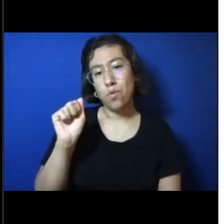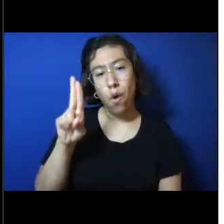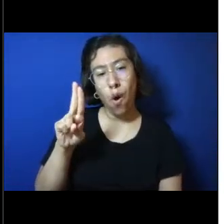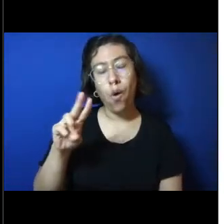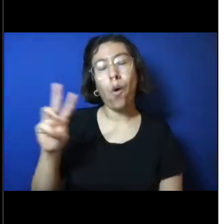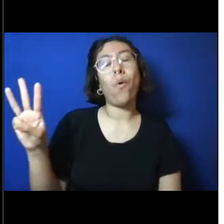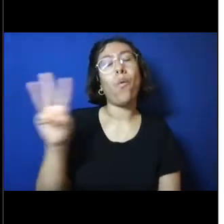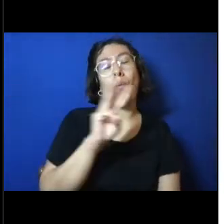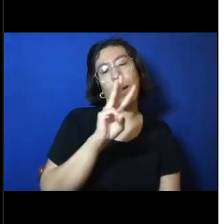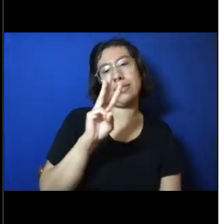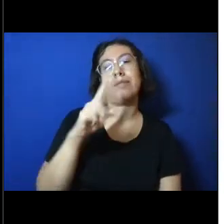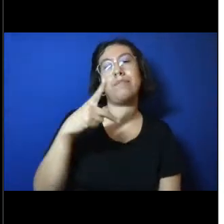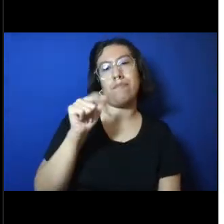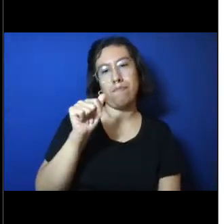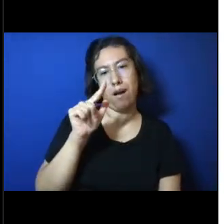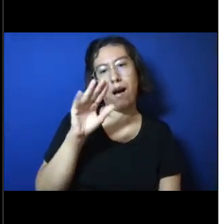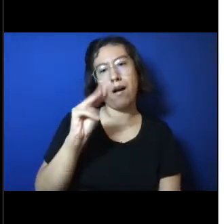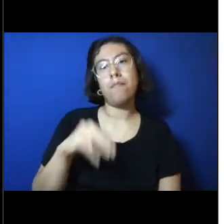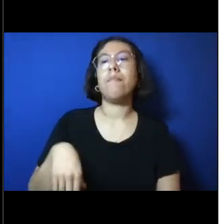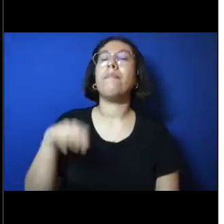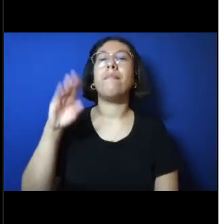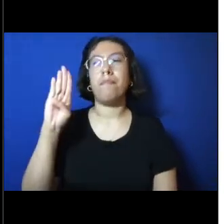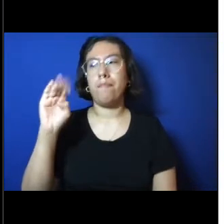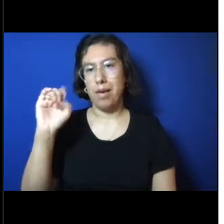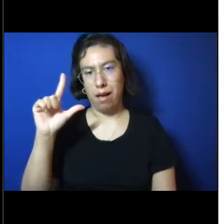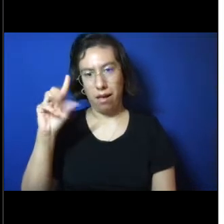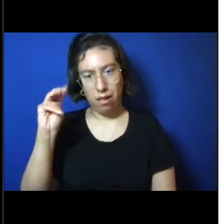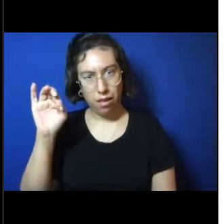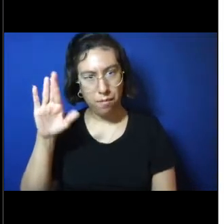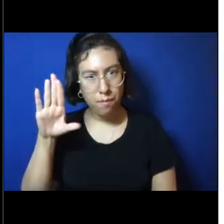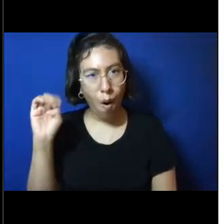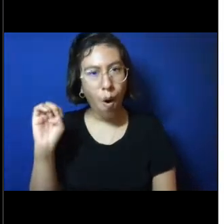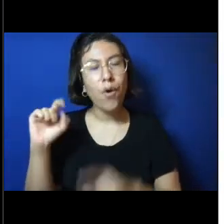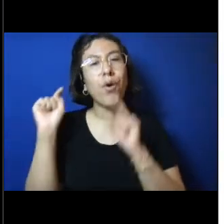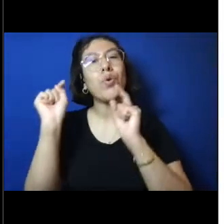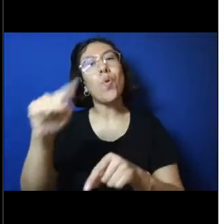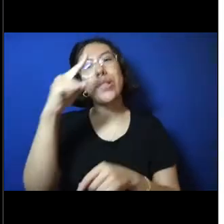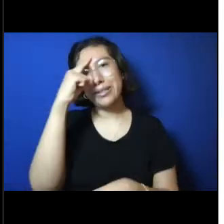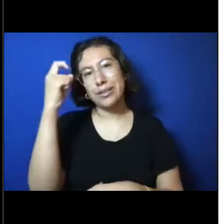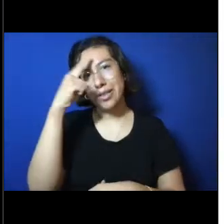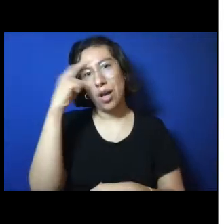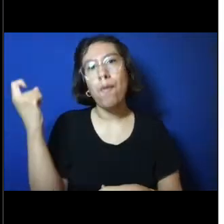you can actually go onto the beach in the summer, particularly from May to October, and if you sit there,